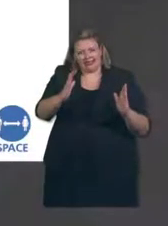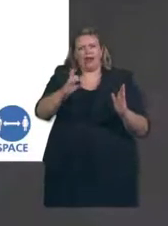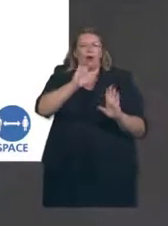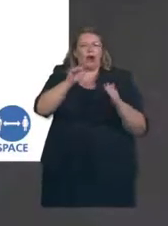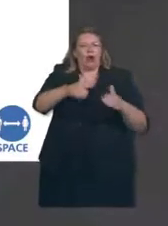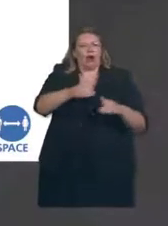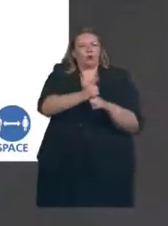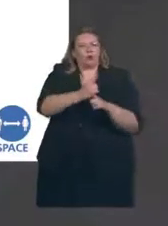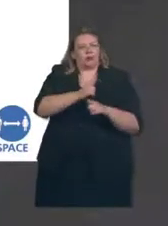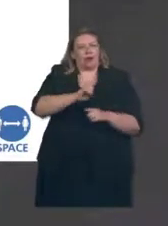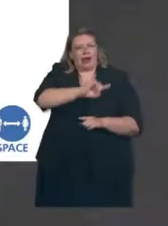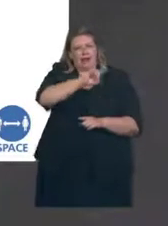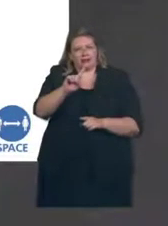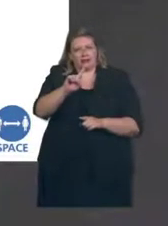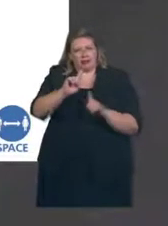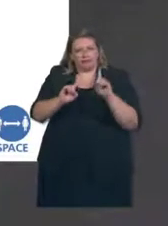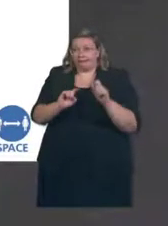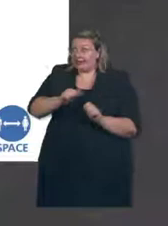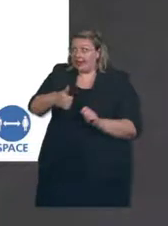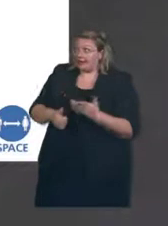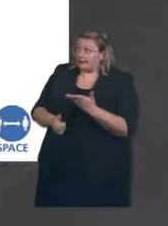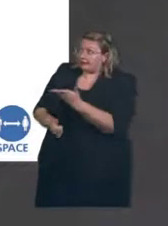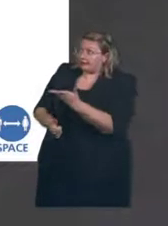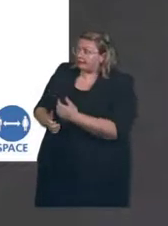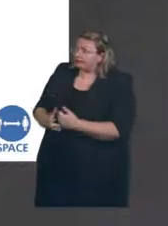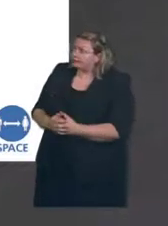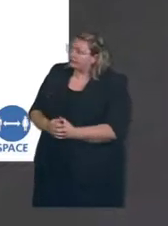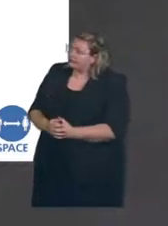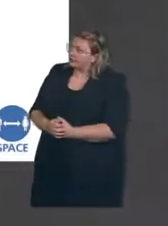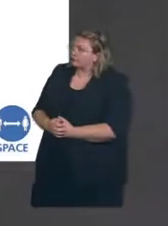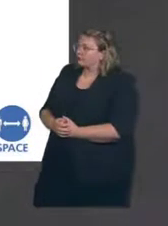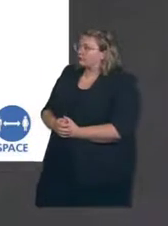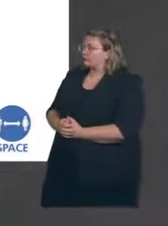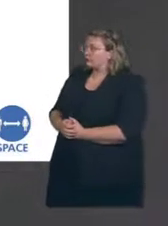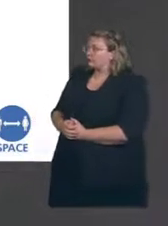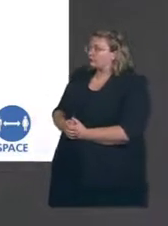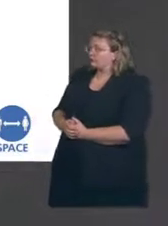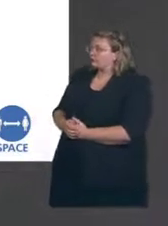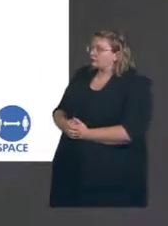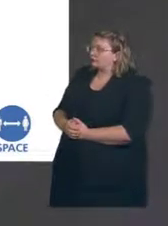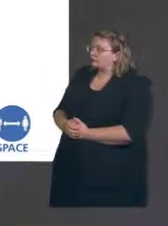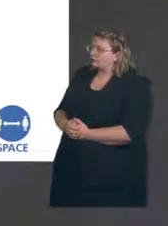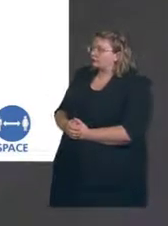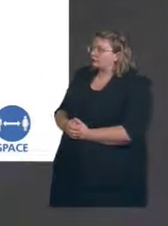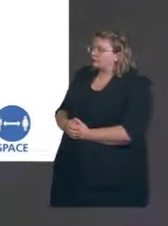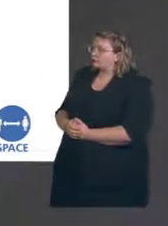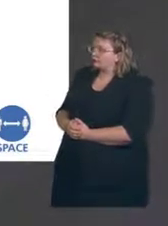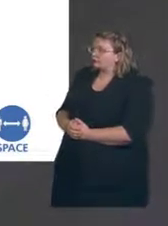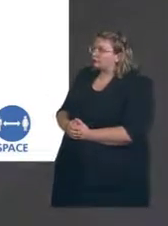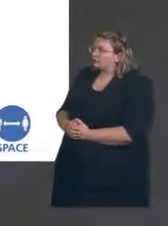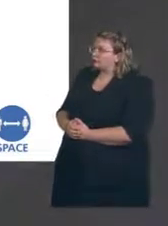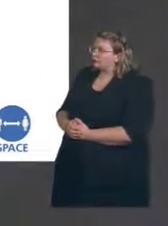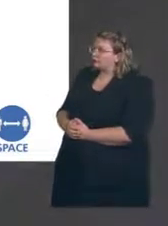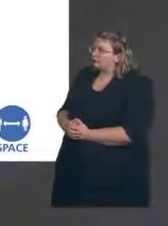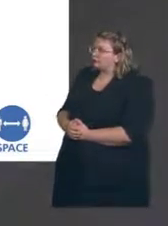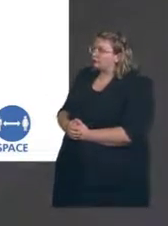and looking at the test positivity rate so this is the proportion of tests done that turned out to be postive